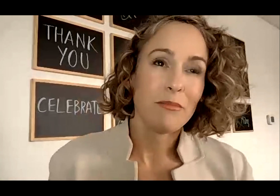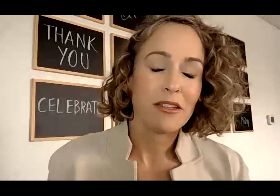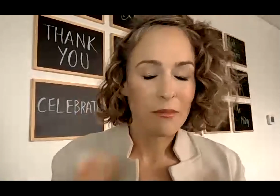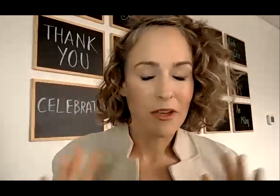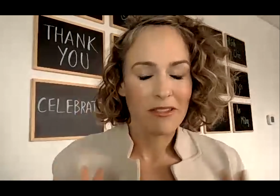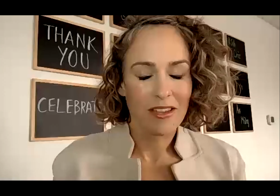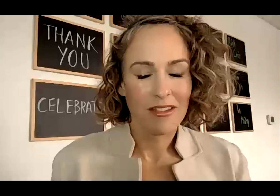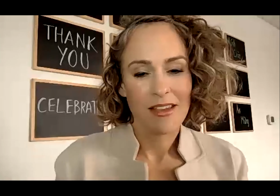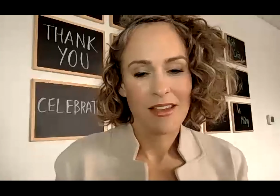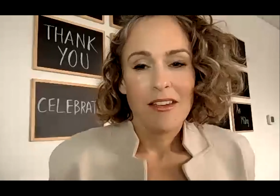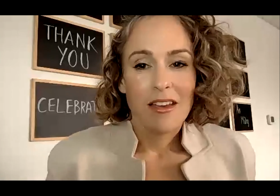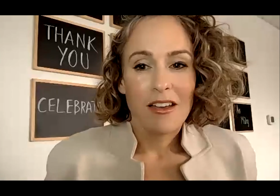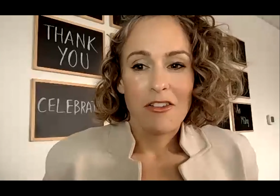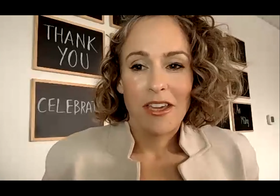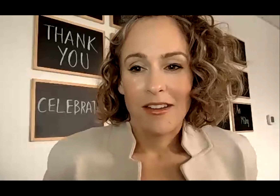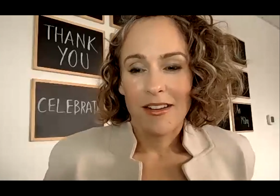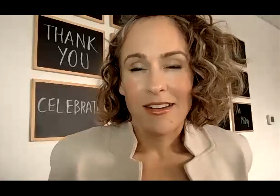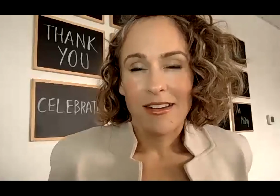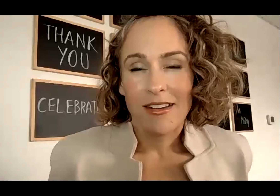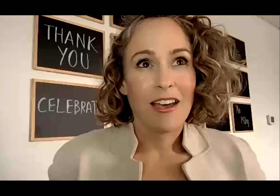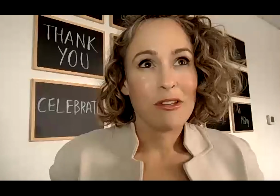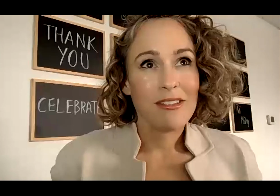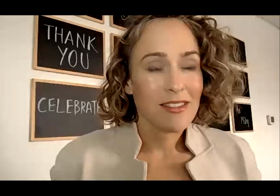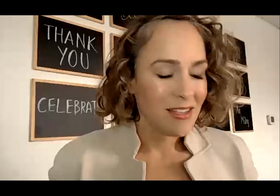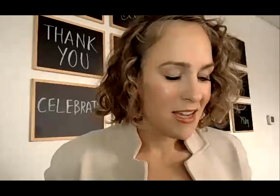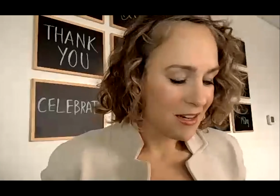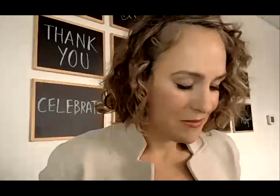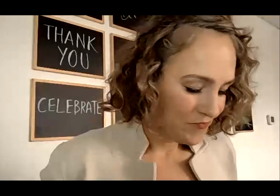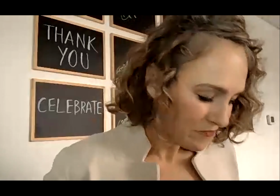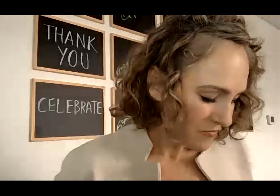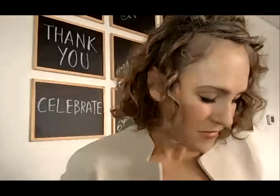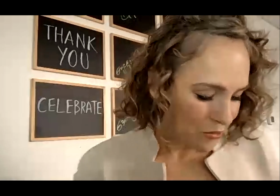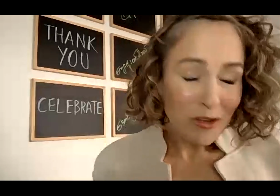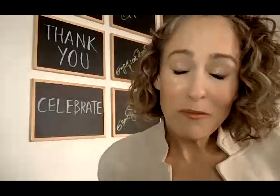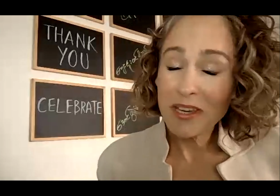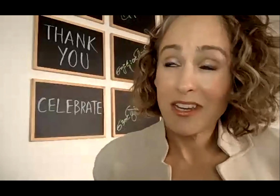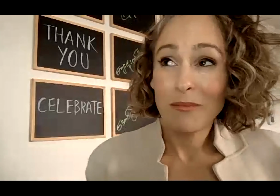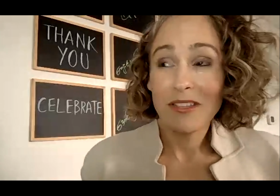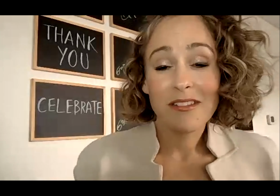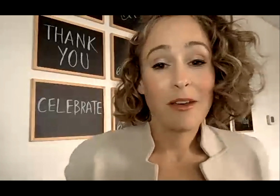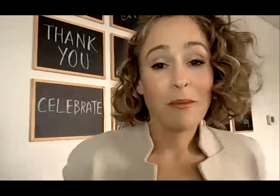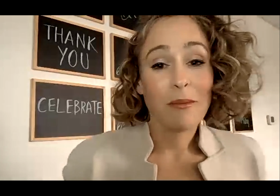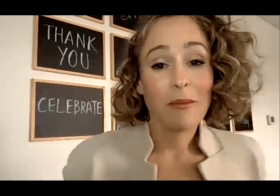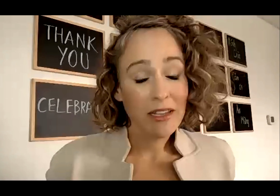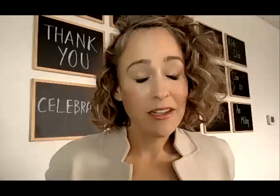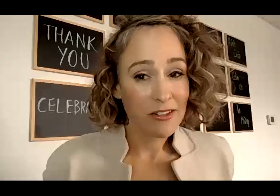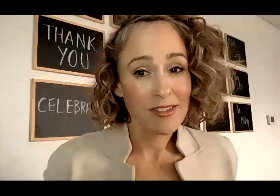among some other things located in Indianapolis, Indiana. We've been in business almost 20 years